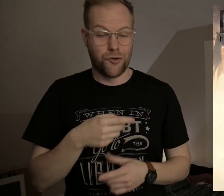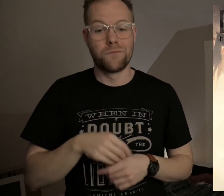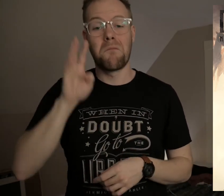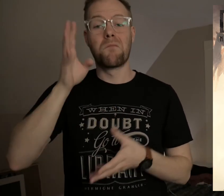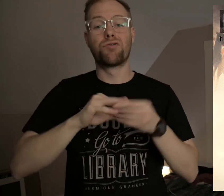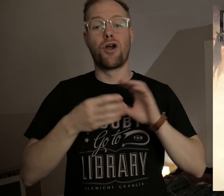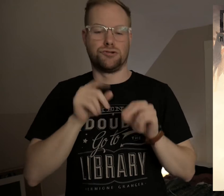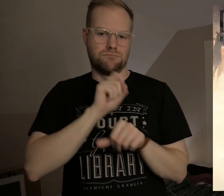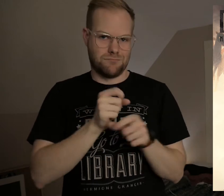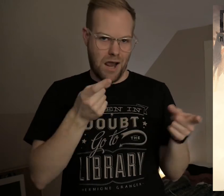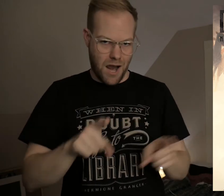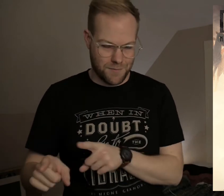and the mythology has actually happened.